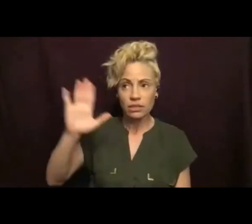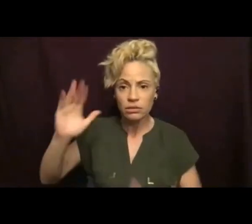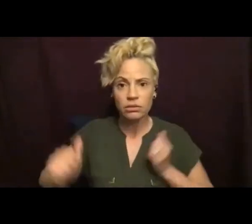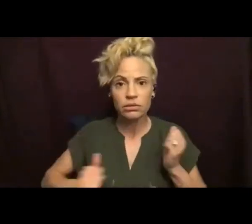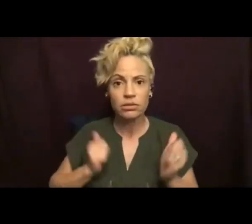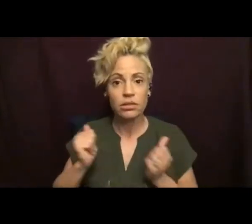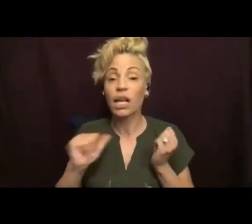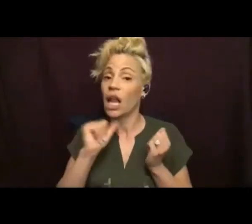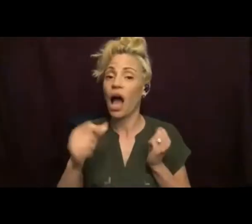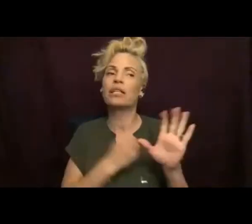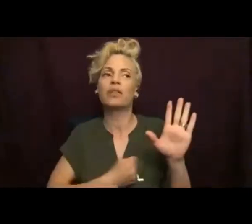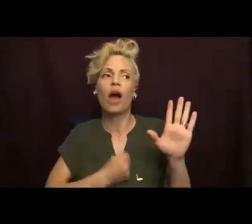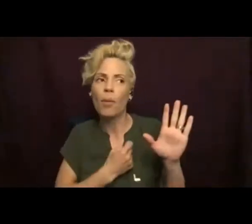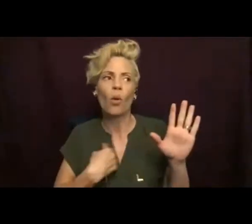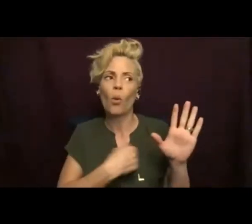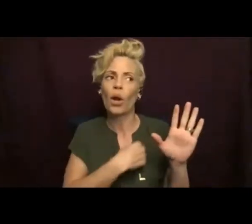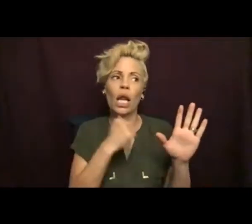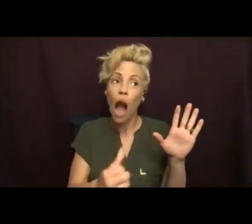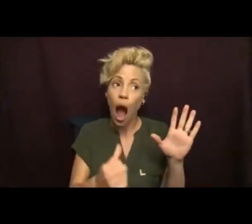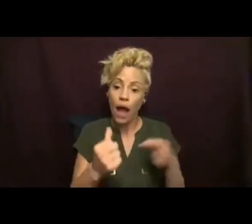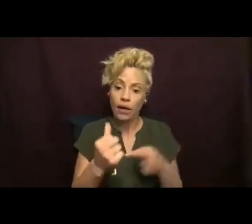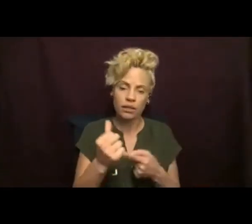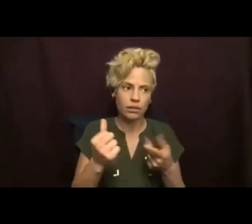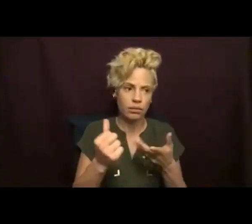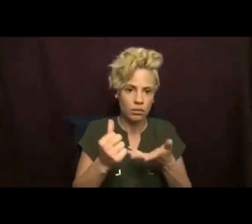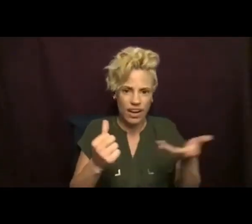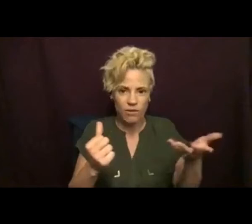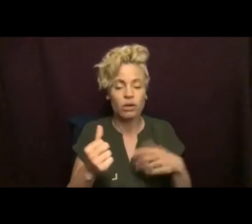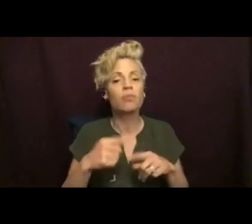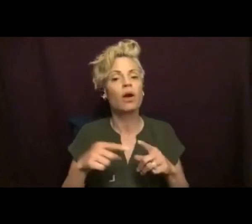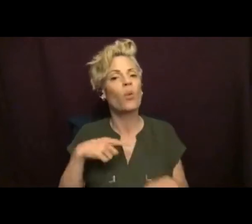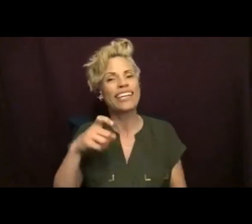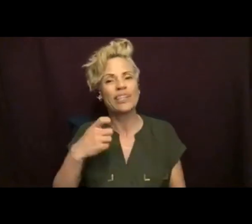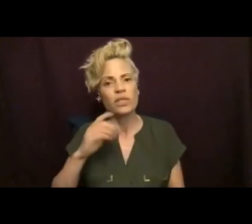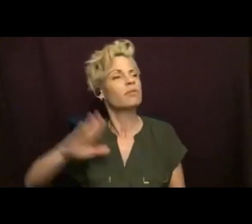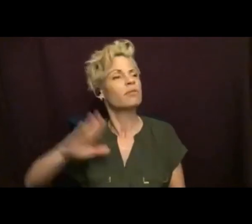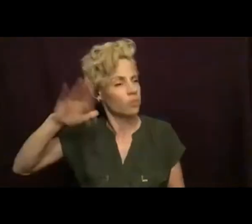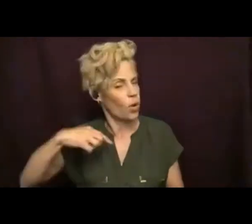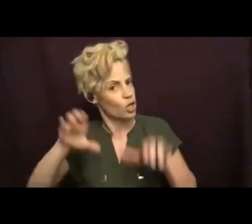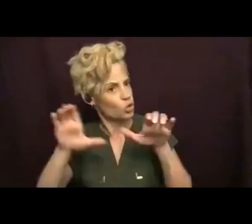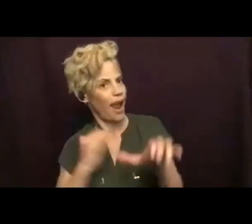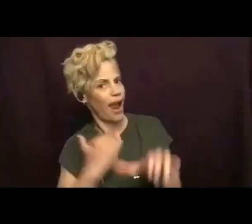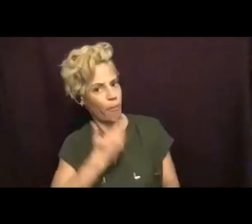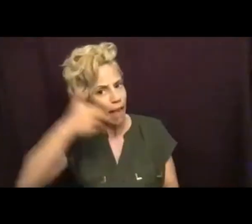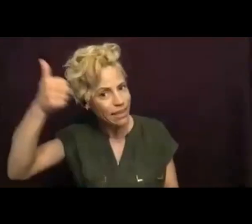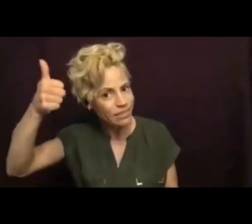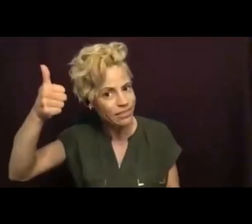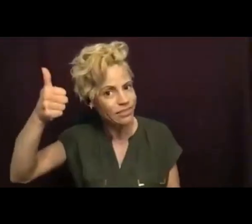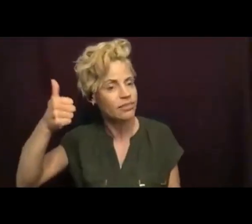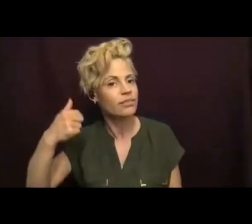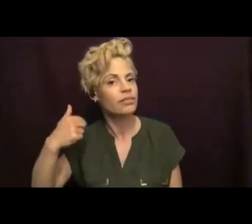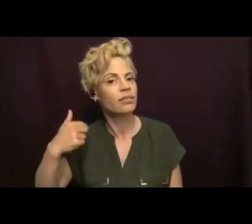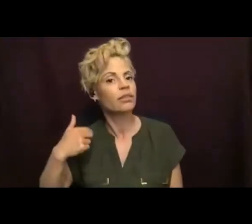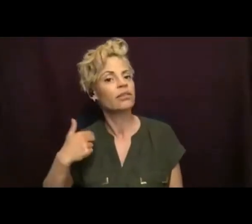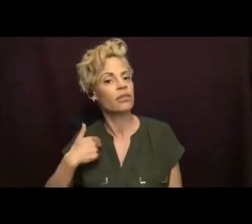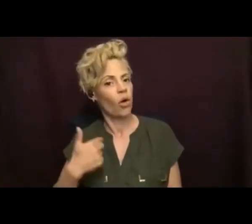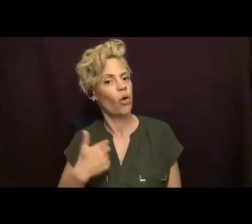but for saying, "We are doing the best we can, and we are getting almost no help